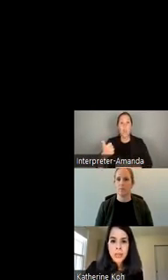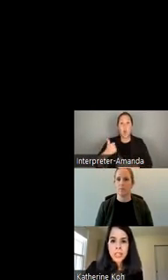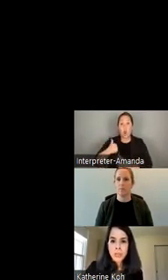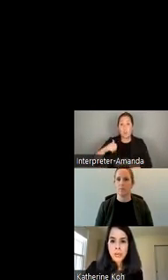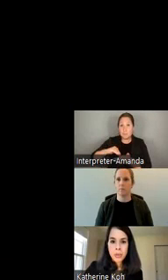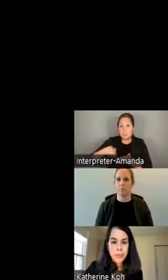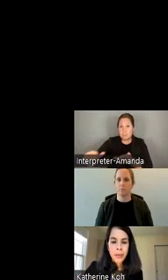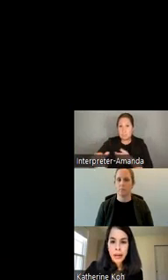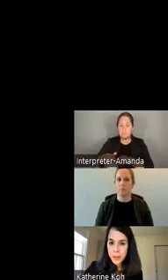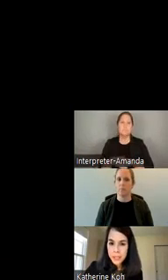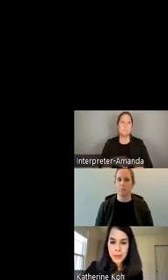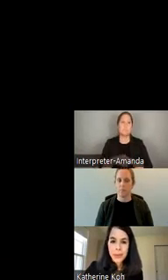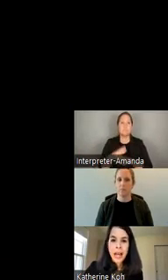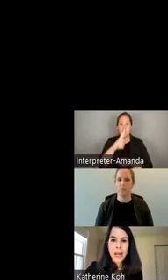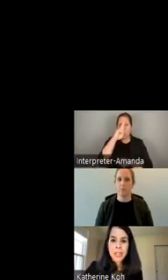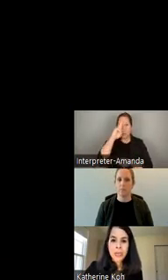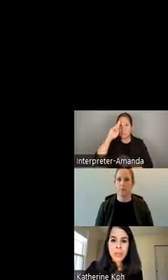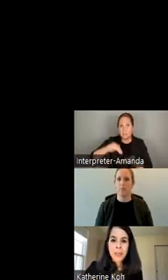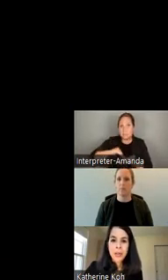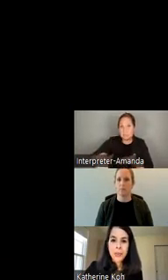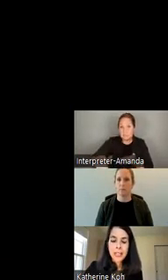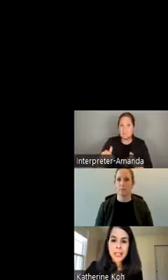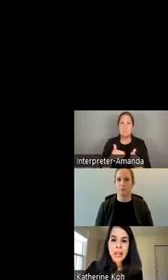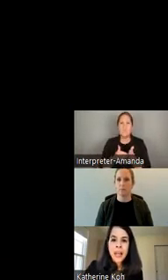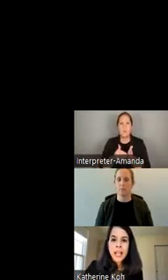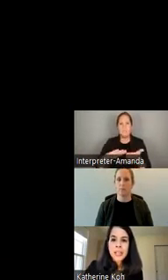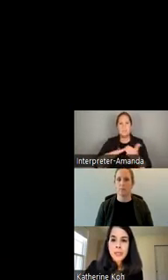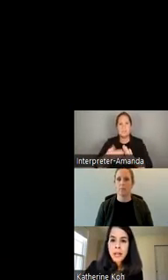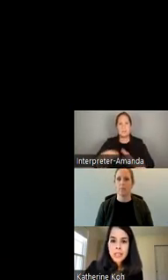transition points where people at particularly high risk for becoming homeless and so my